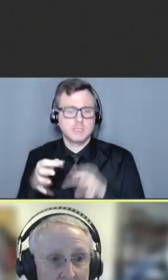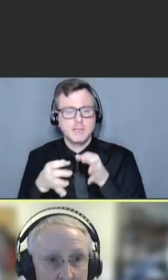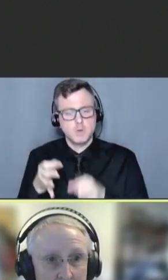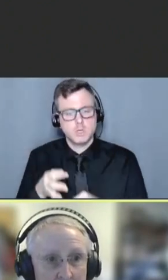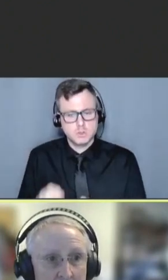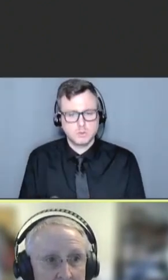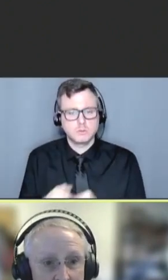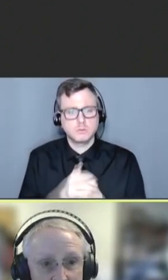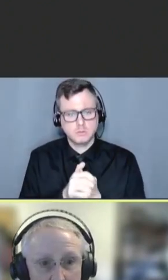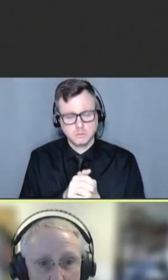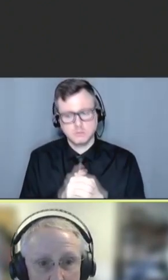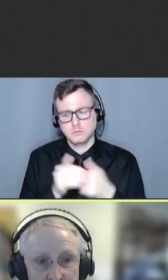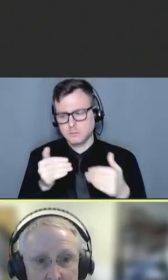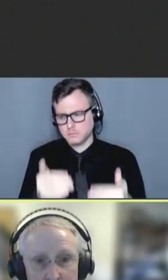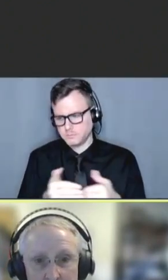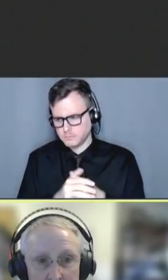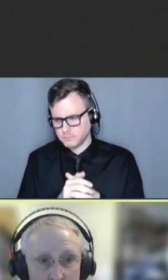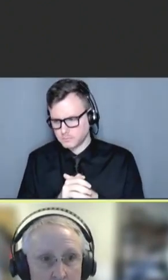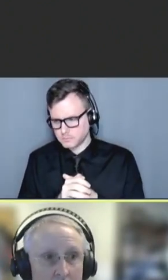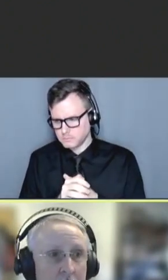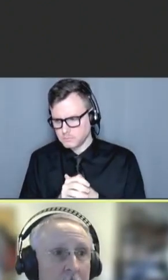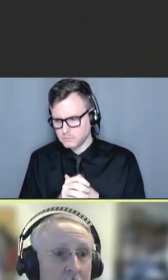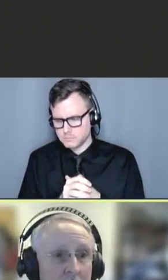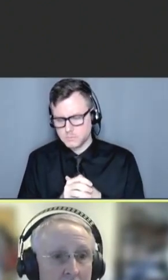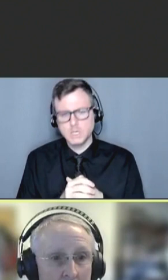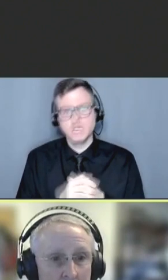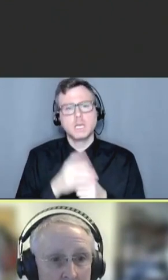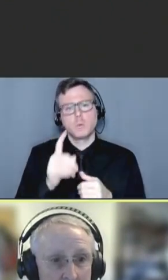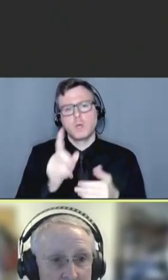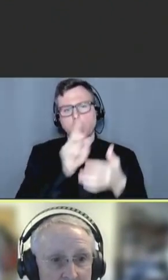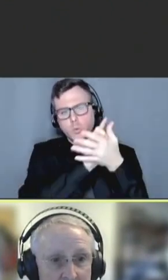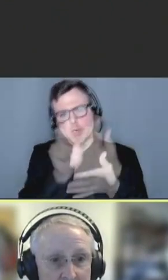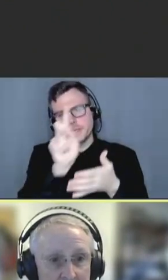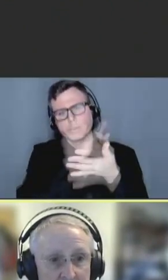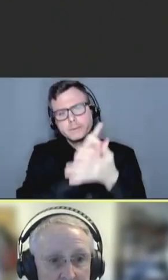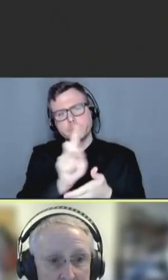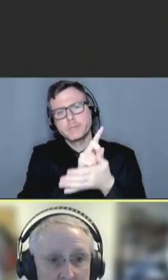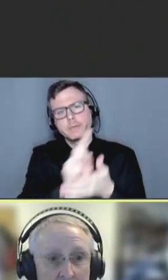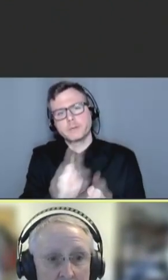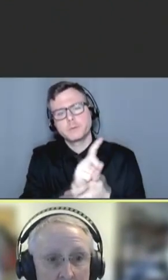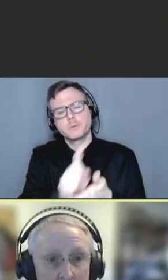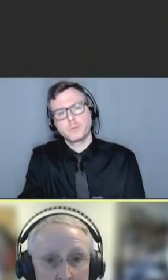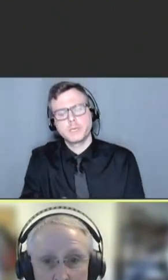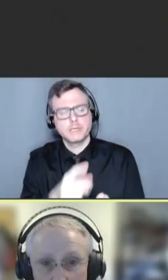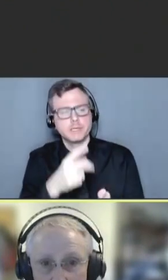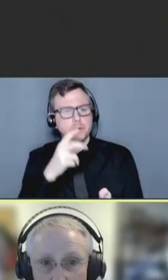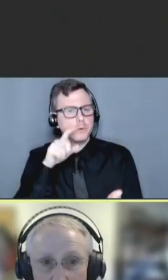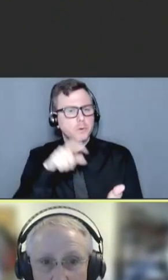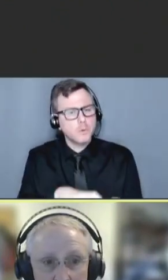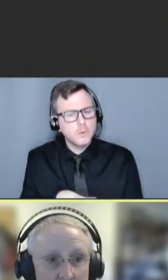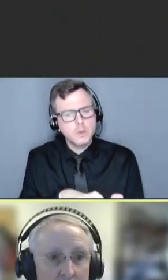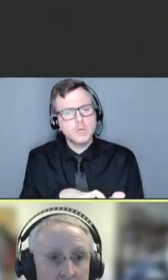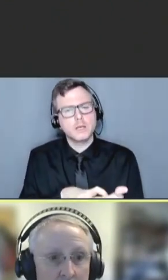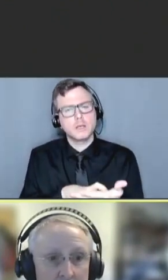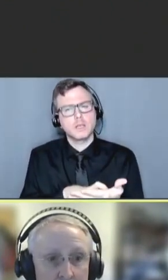In looking at this sequentially, week over week, you see that the relative